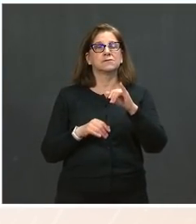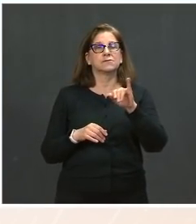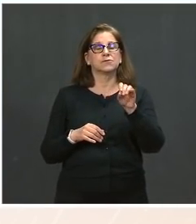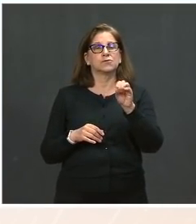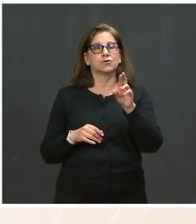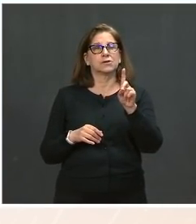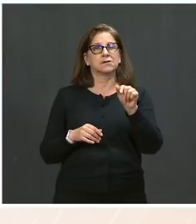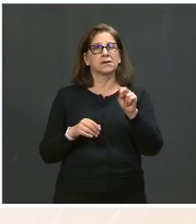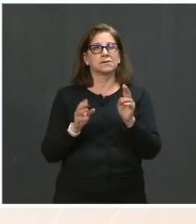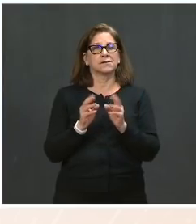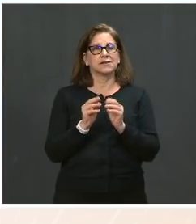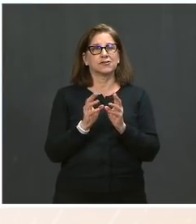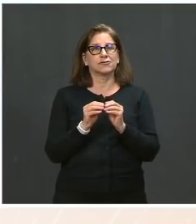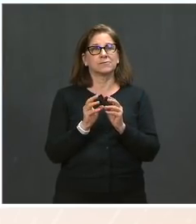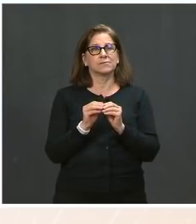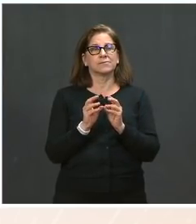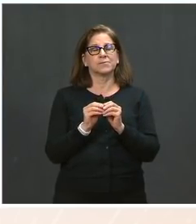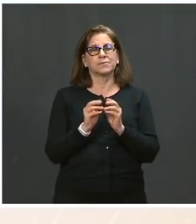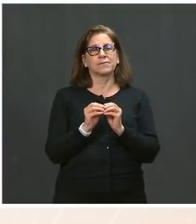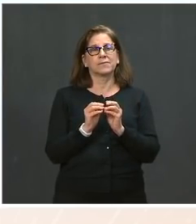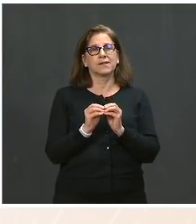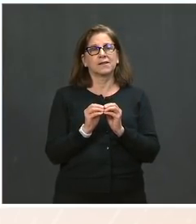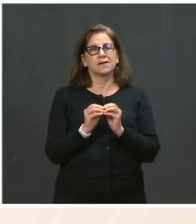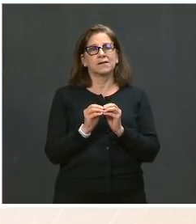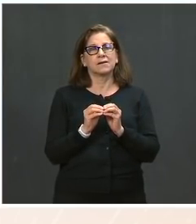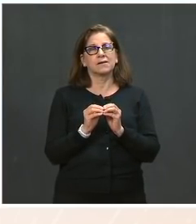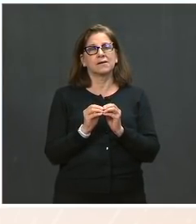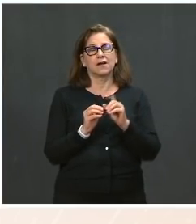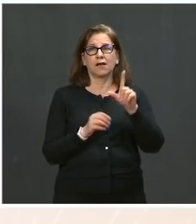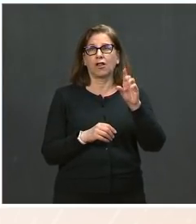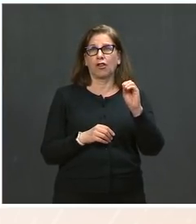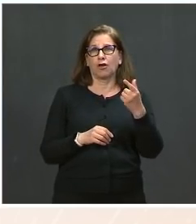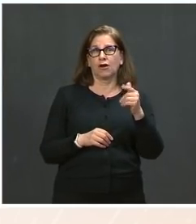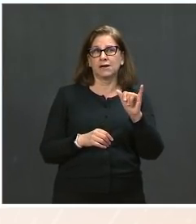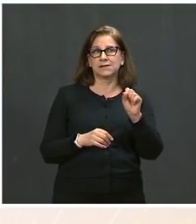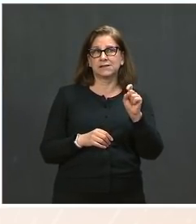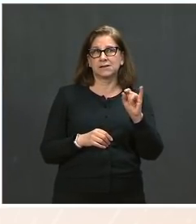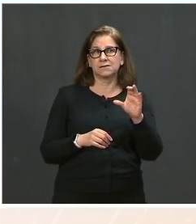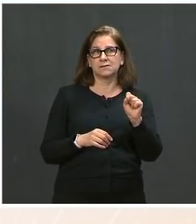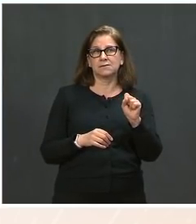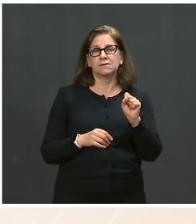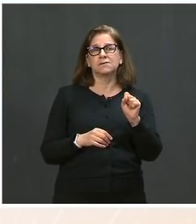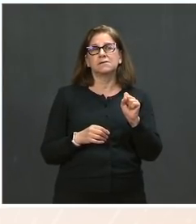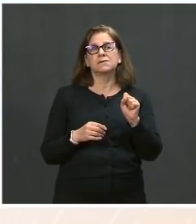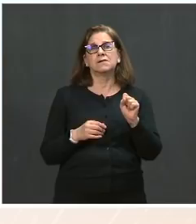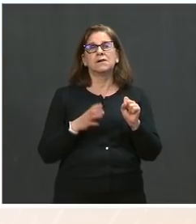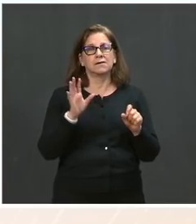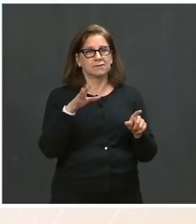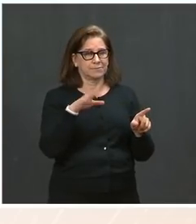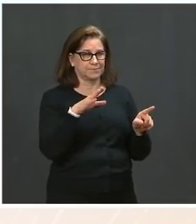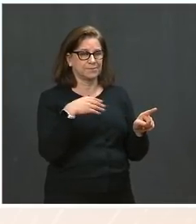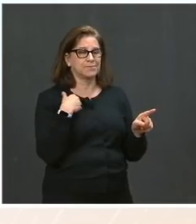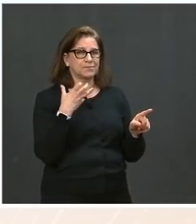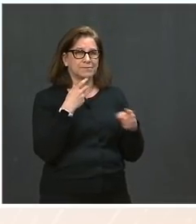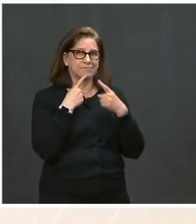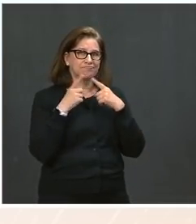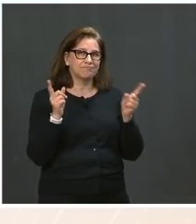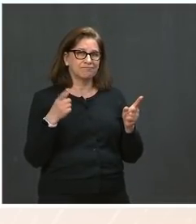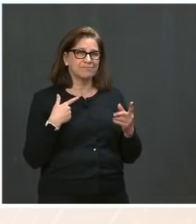what it'll look like? Ms. Psaki: I can't wait until we can announce this. I -- >> The Press: Ms. Psaki: I'm with you. We can all share our joy on that. We are still working through